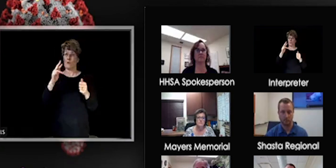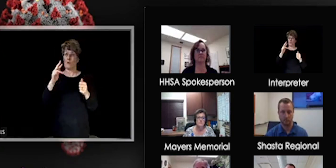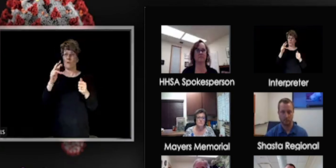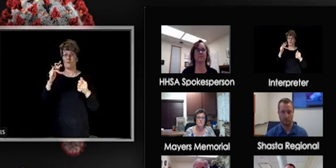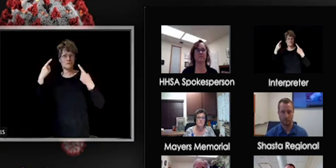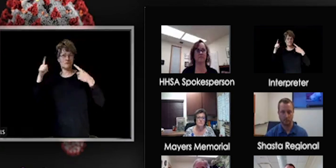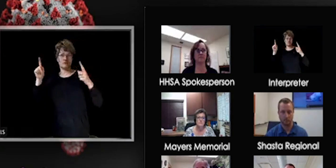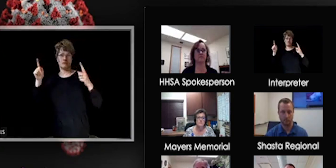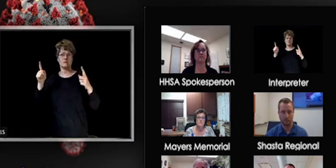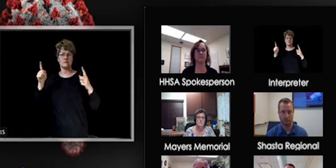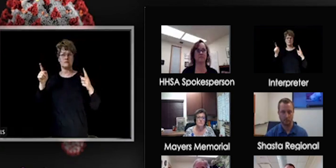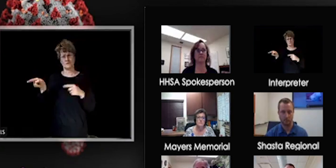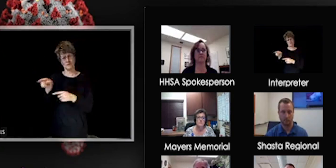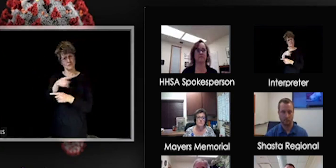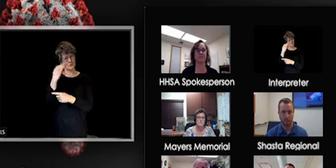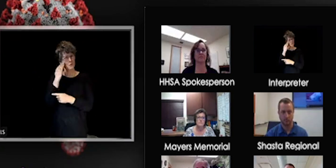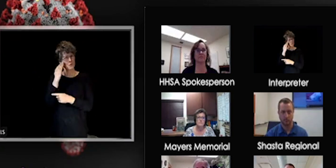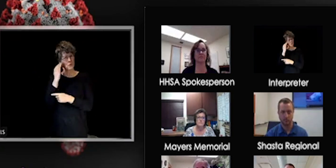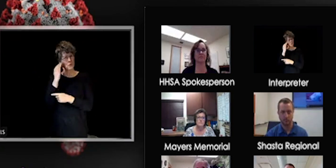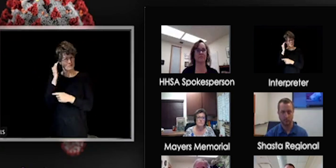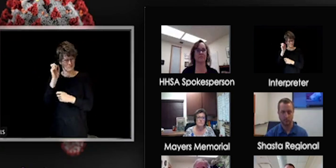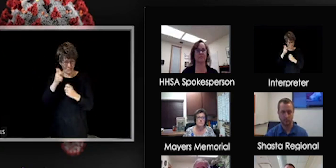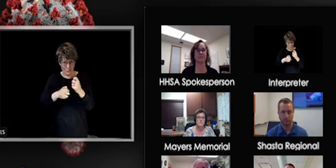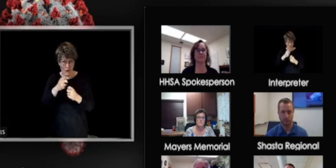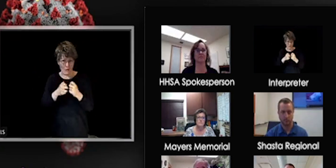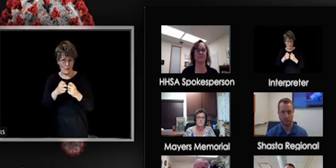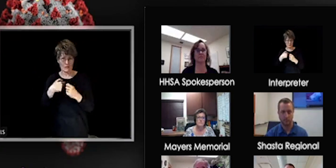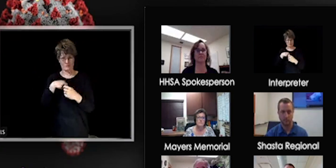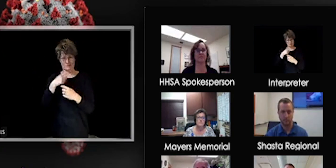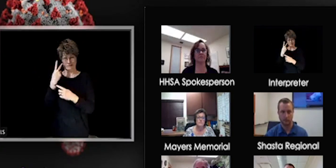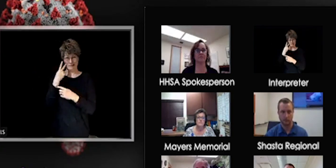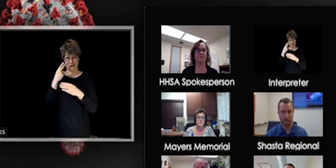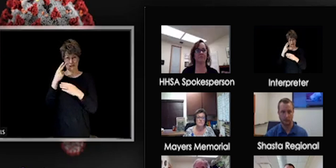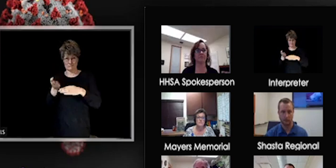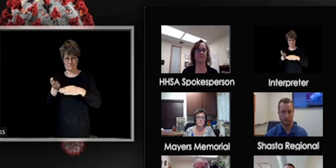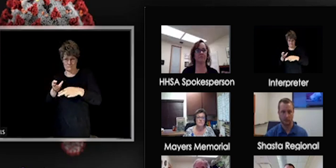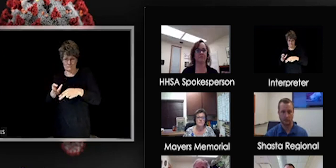is that something we’re either seeing or is it too early to say whether that type of